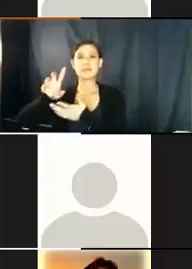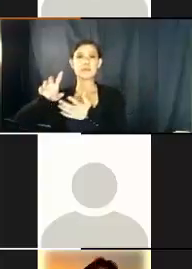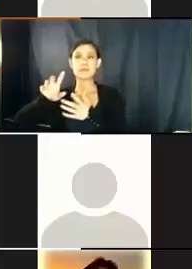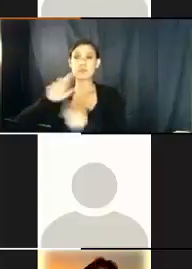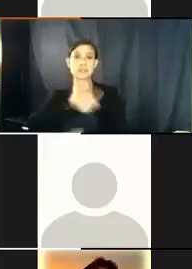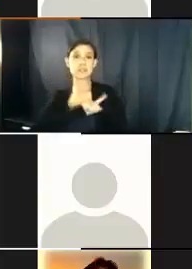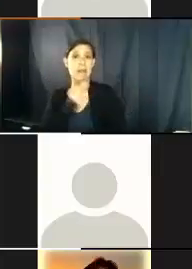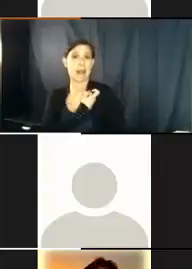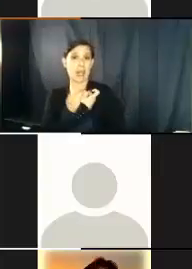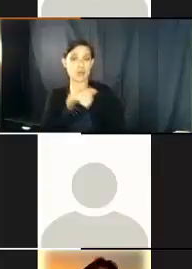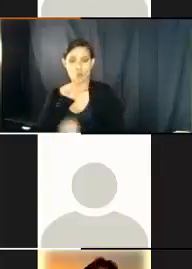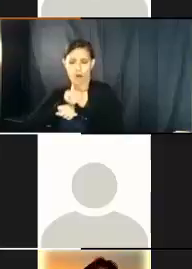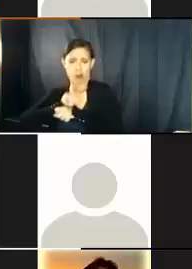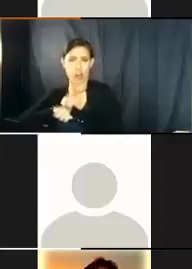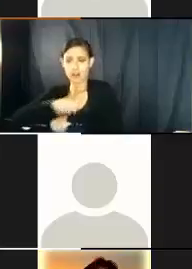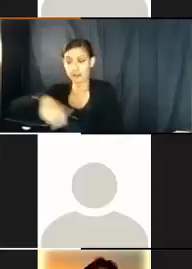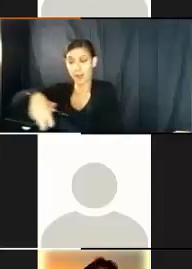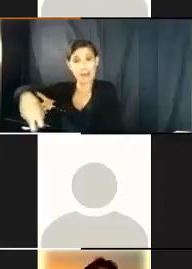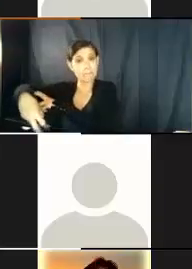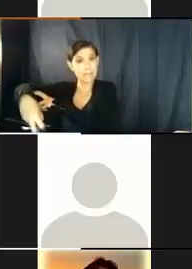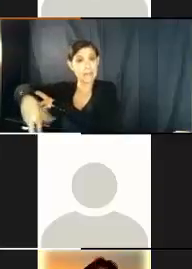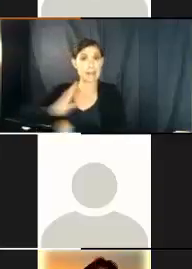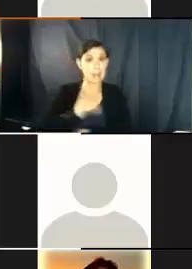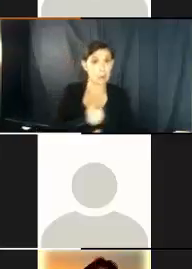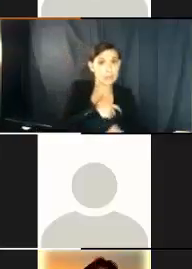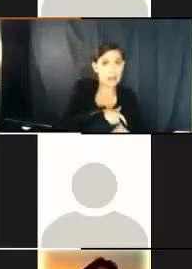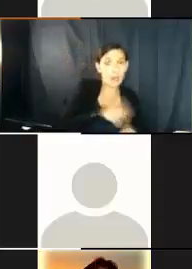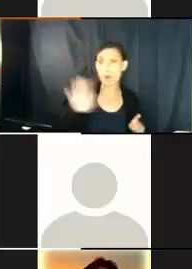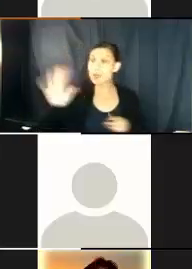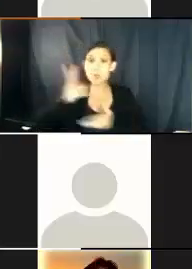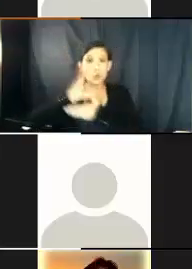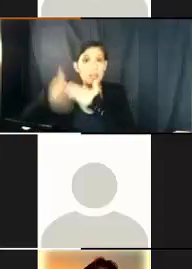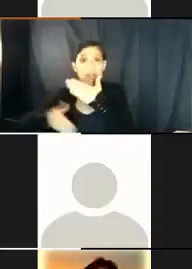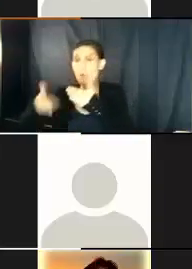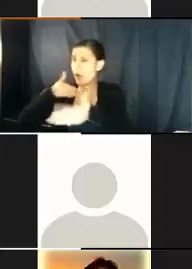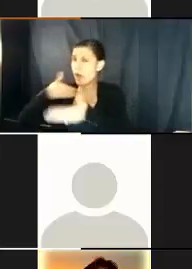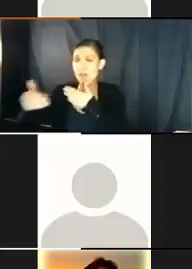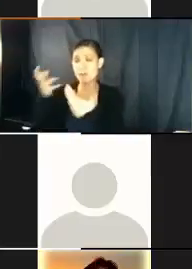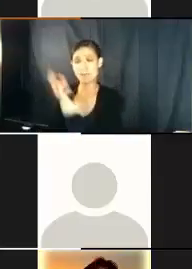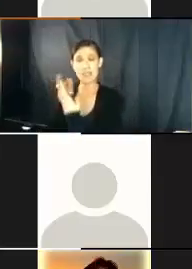He can do the course you know at midnight or on the weekend or whenever it makes sense for him.